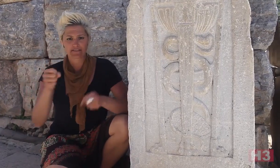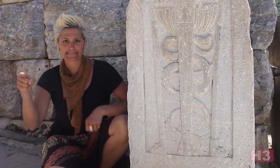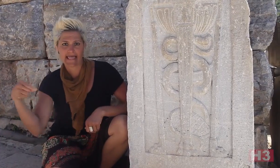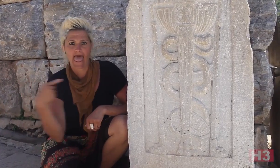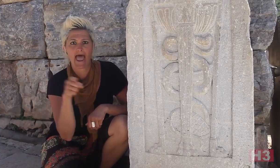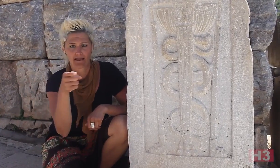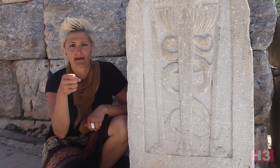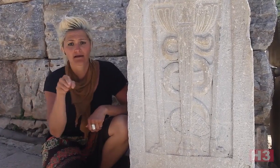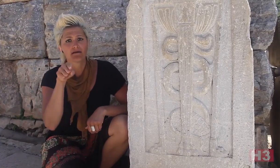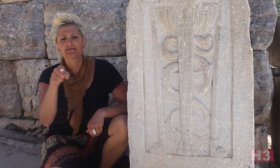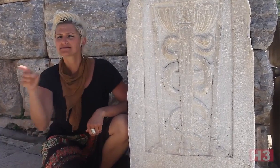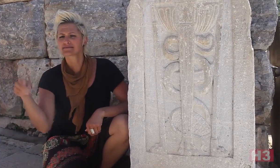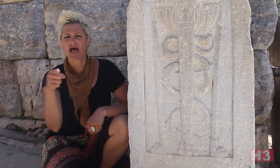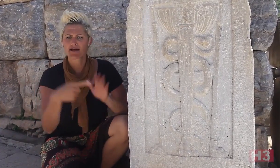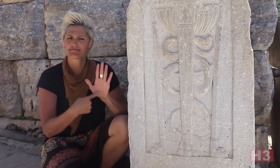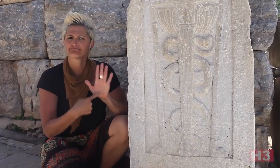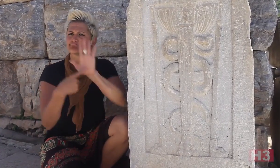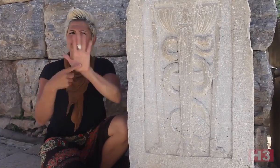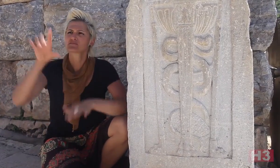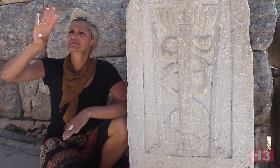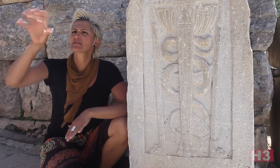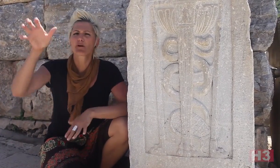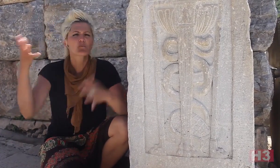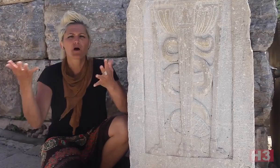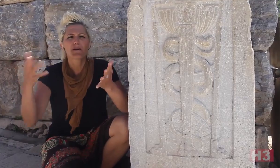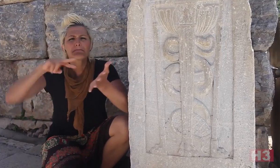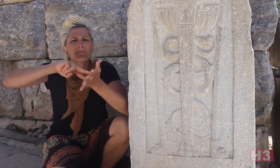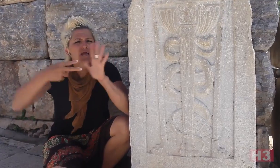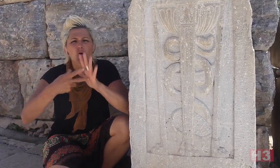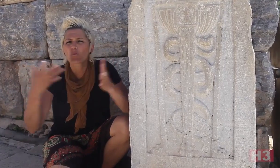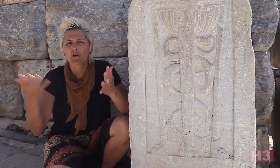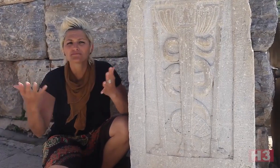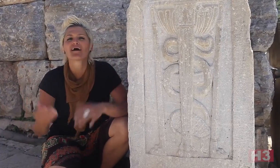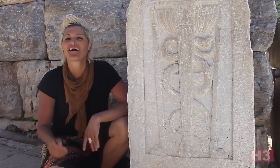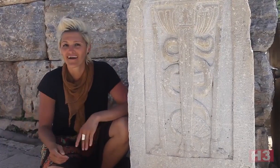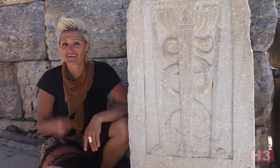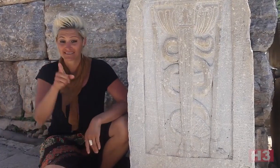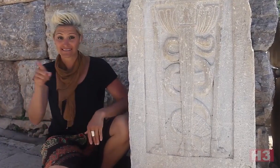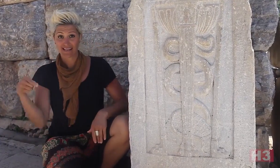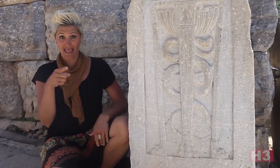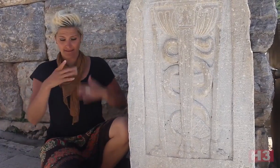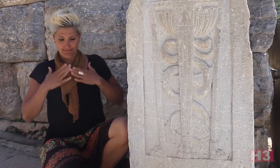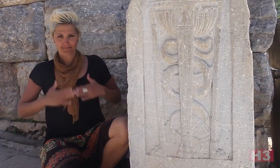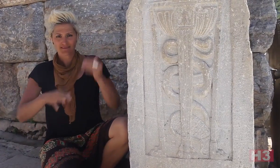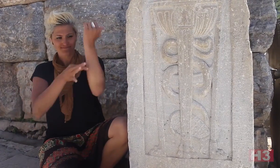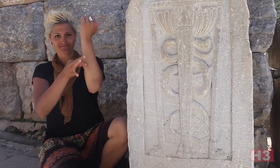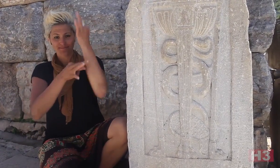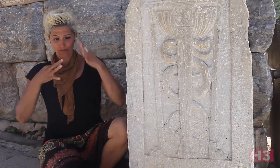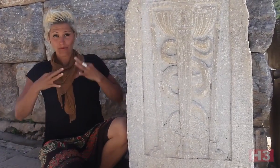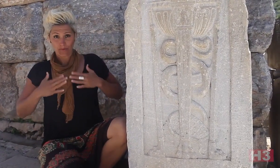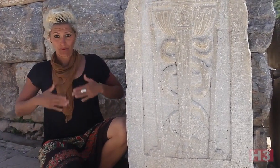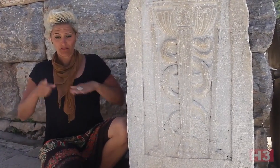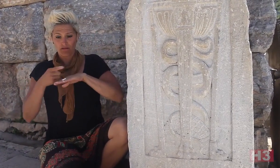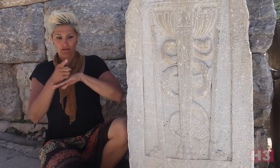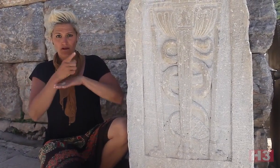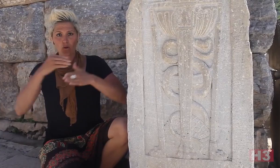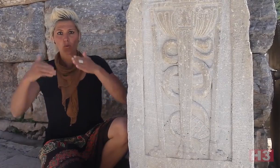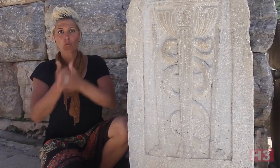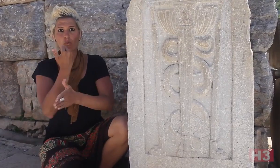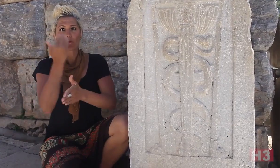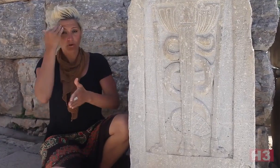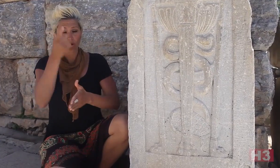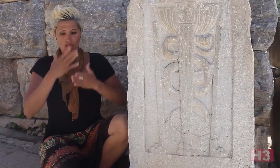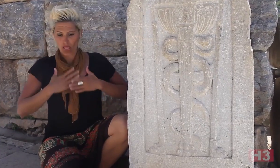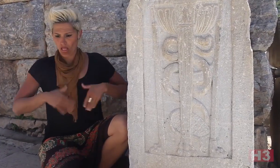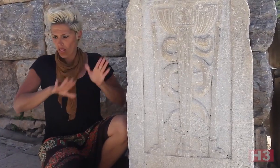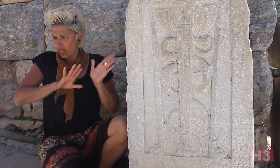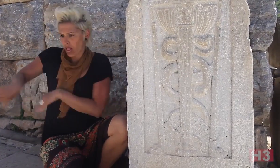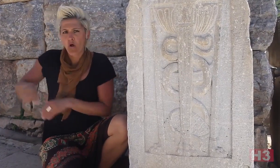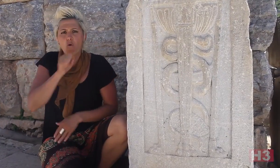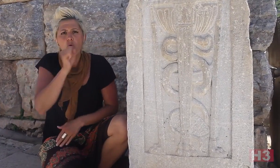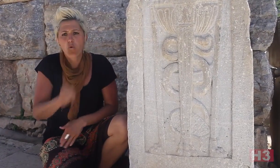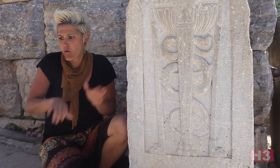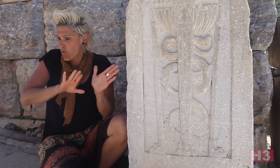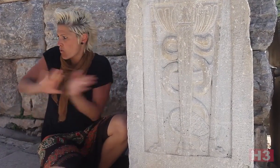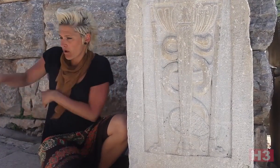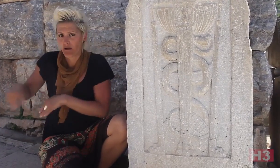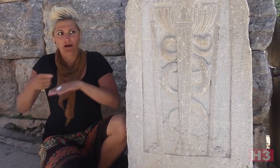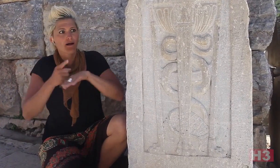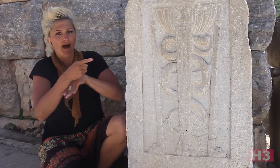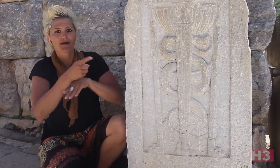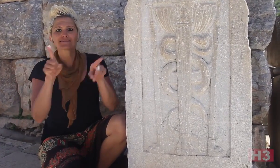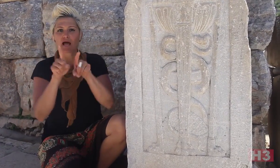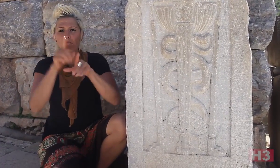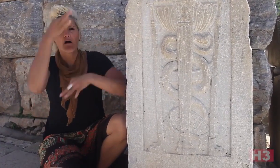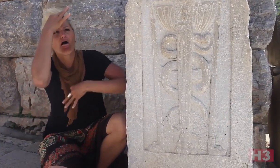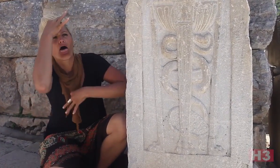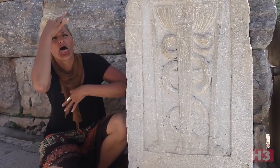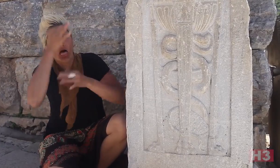The snake us a symbol where new skin casts off the old skin from the snake represent recovery and renewed.